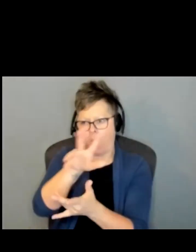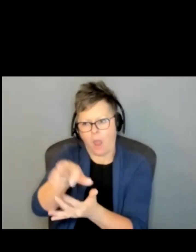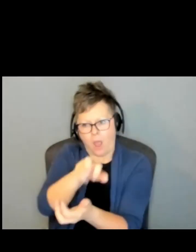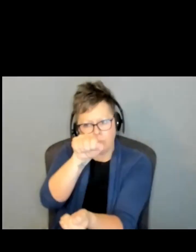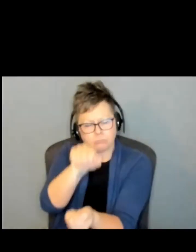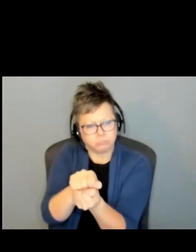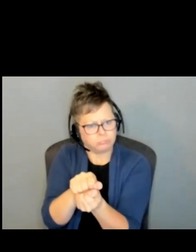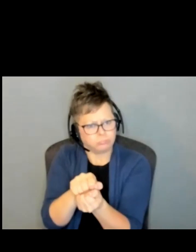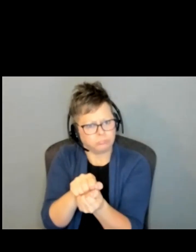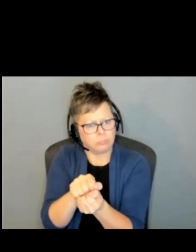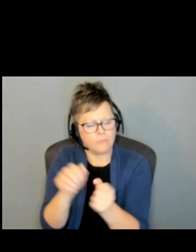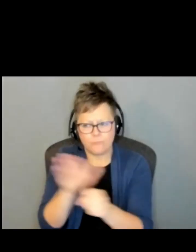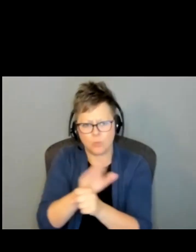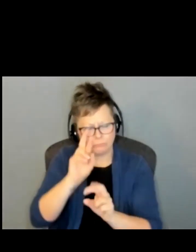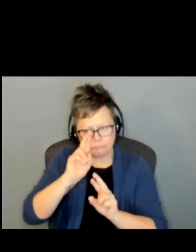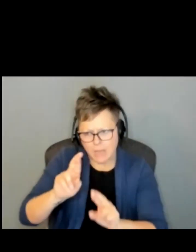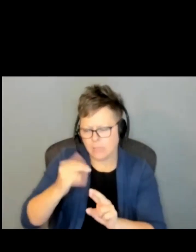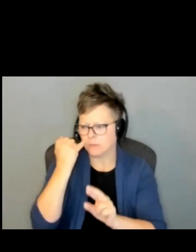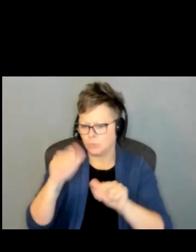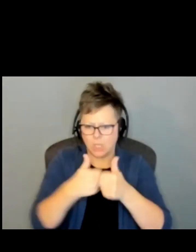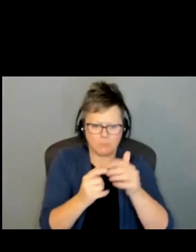opportunities and the challenges that may exist.